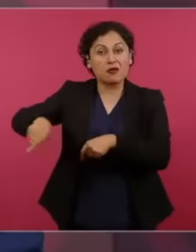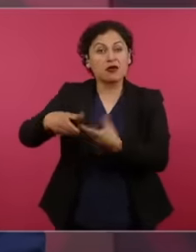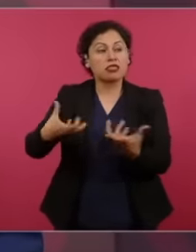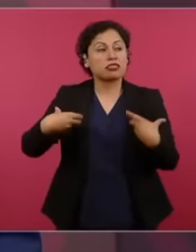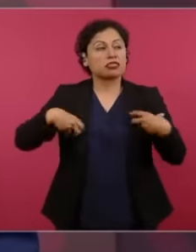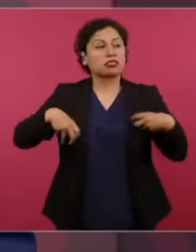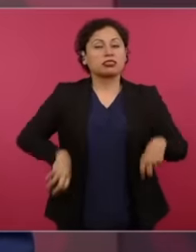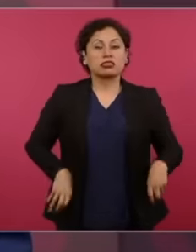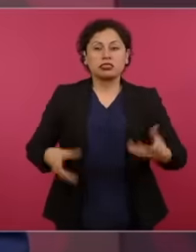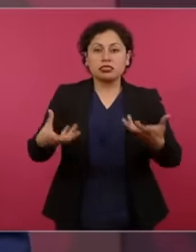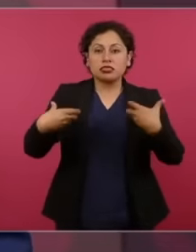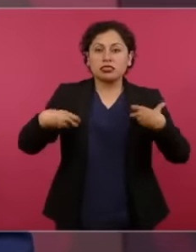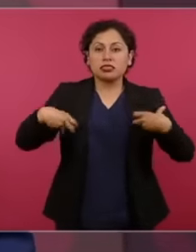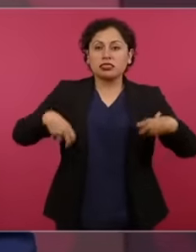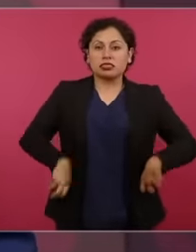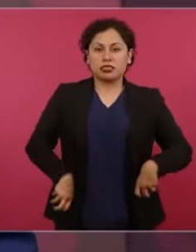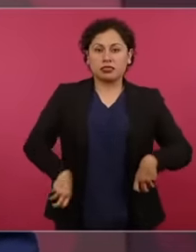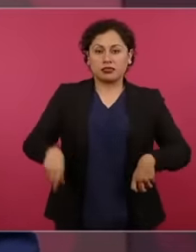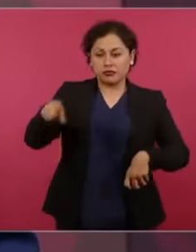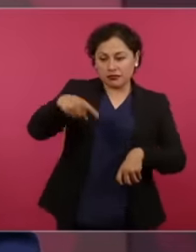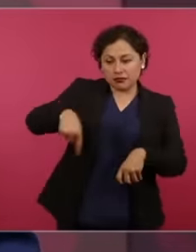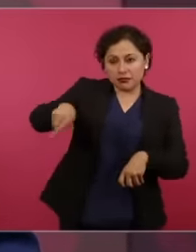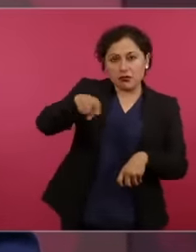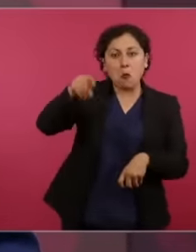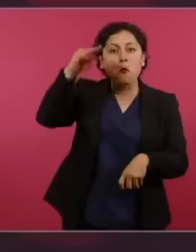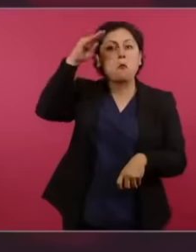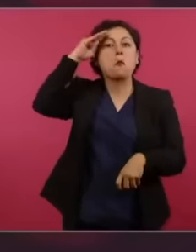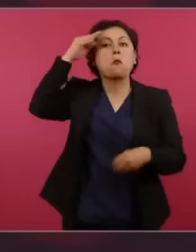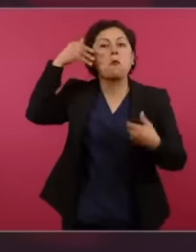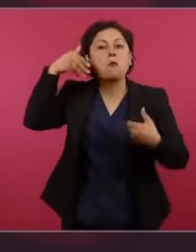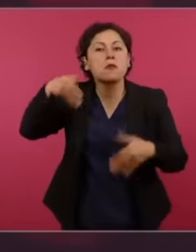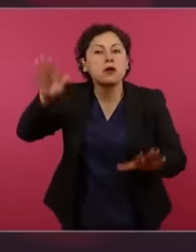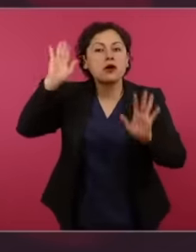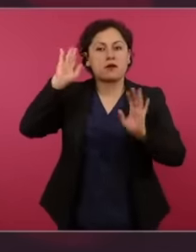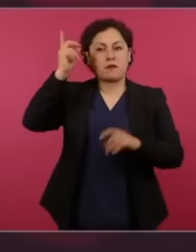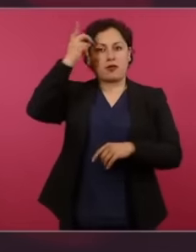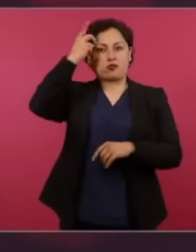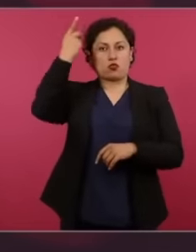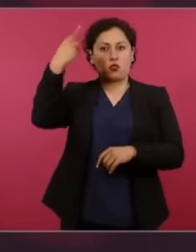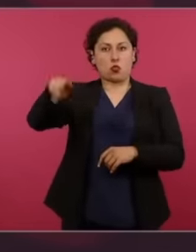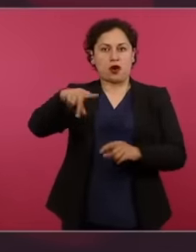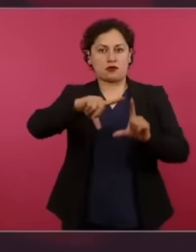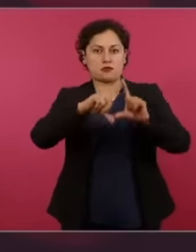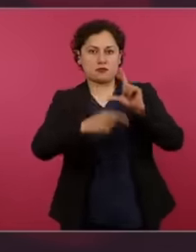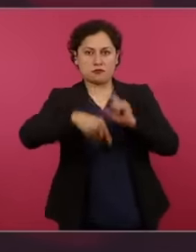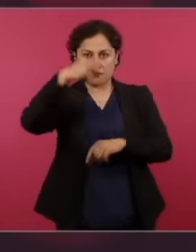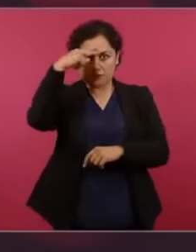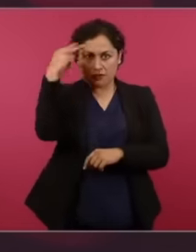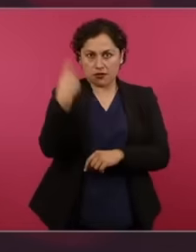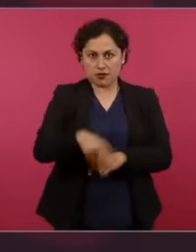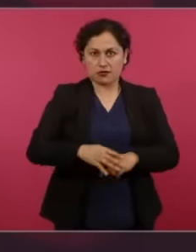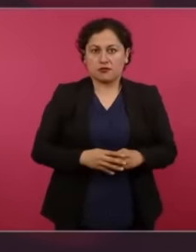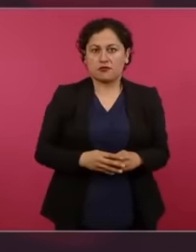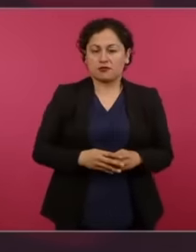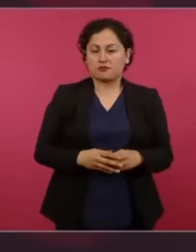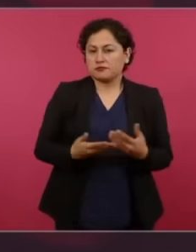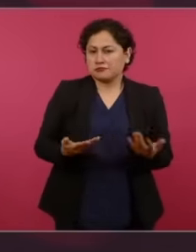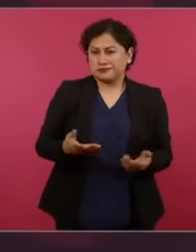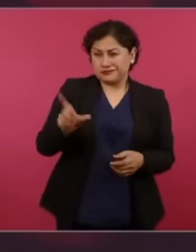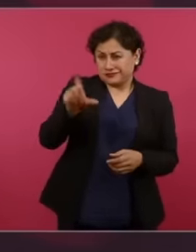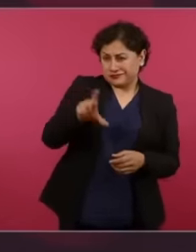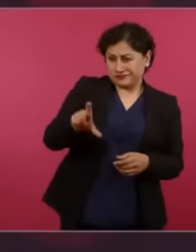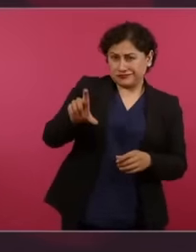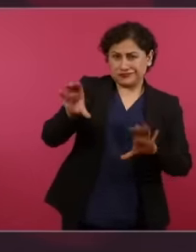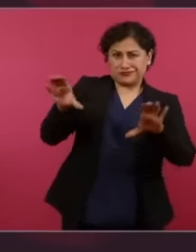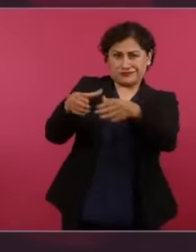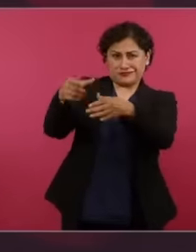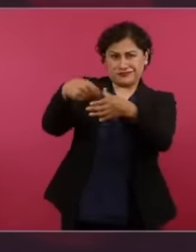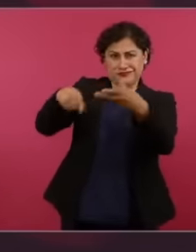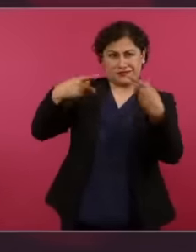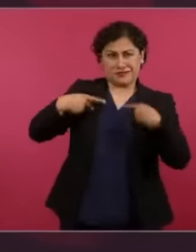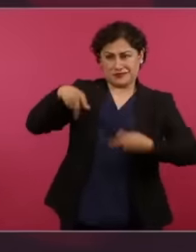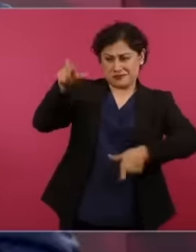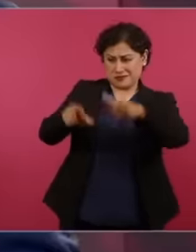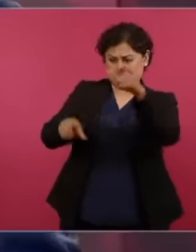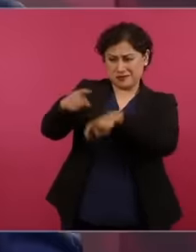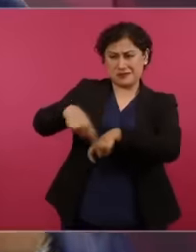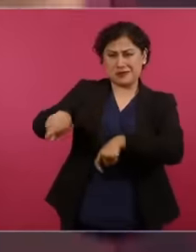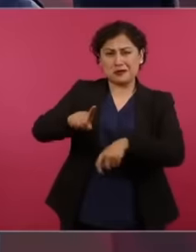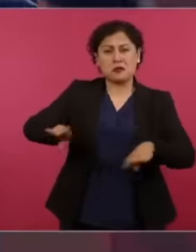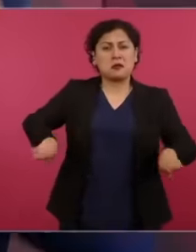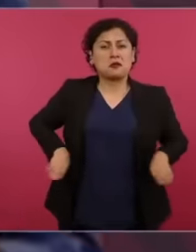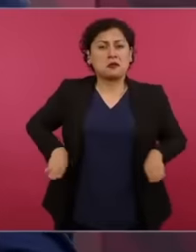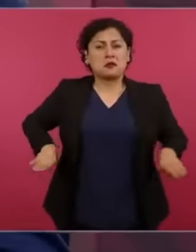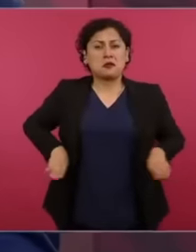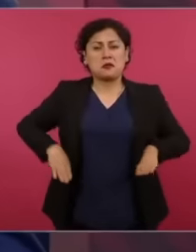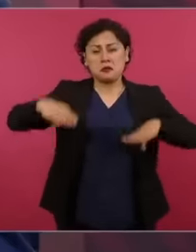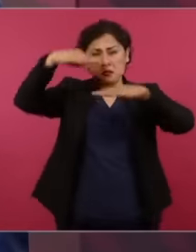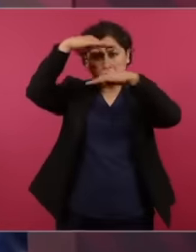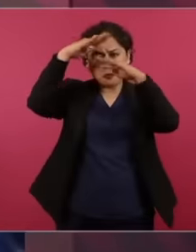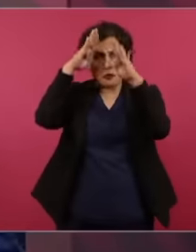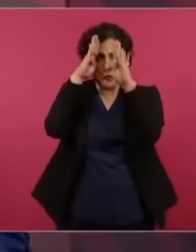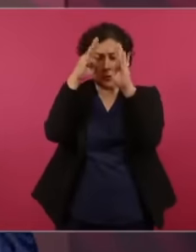but they arrived. Because that's how conservatism is to be internalized as something